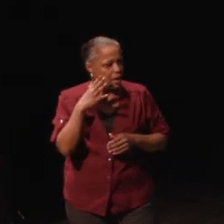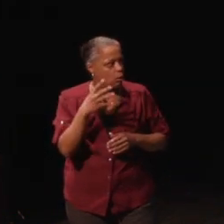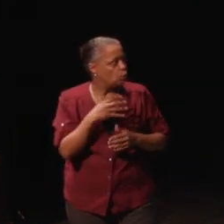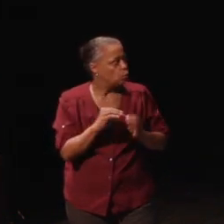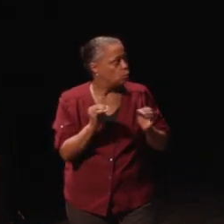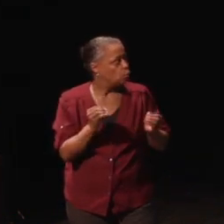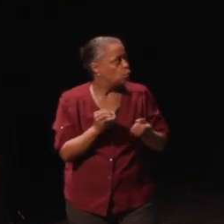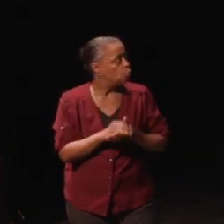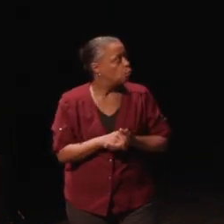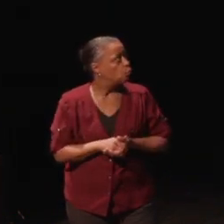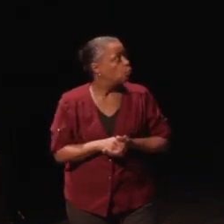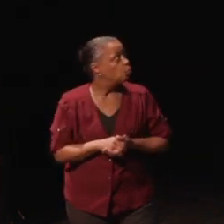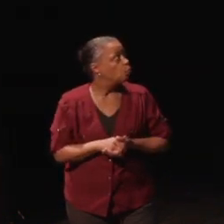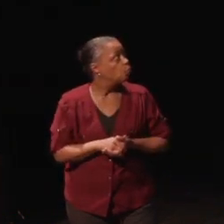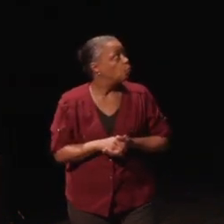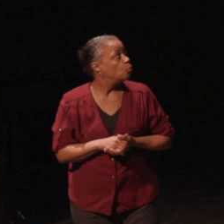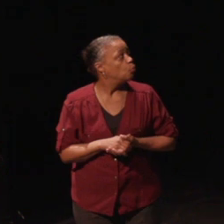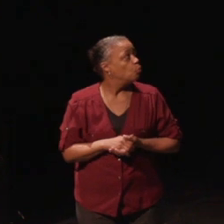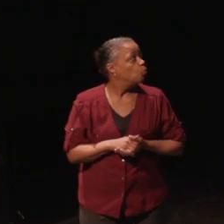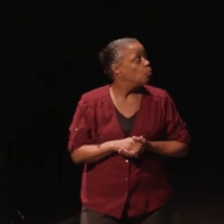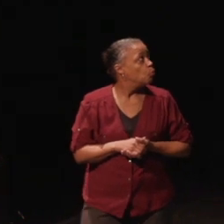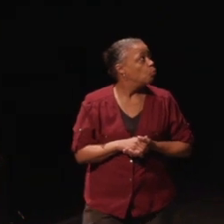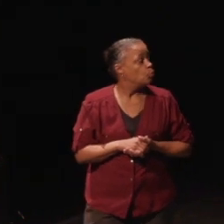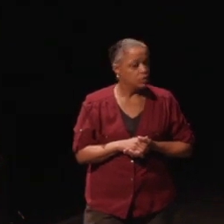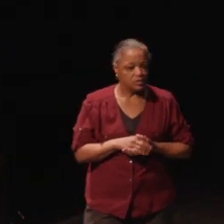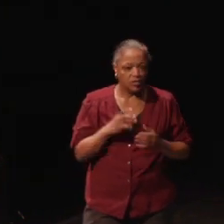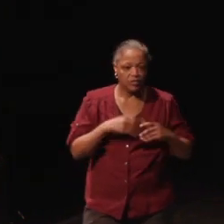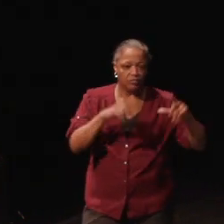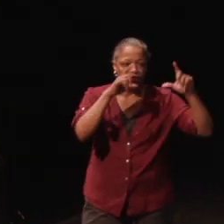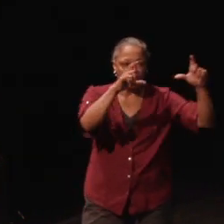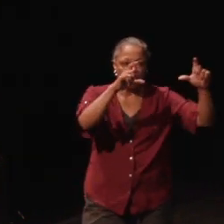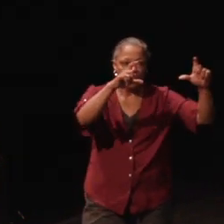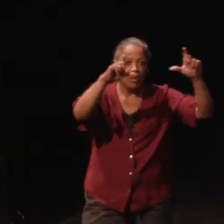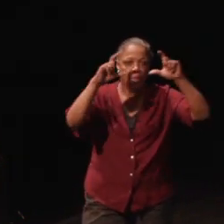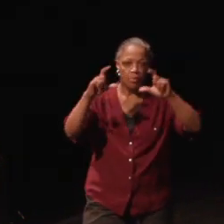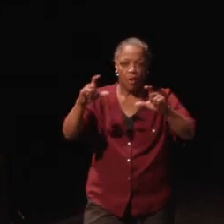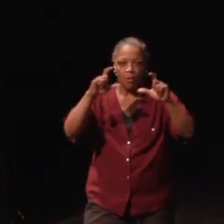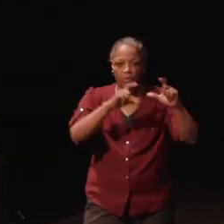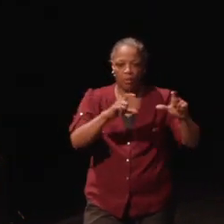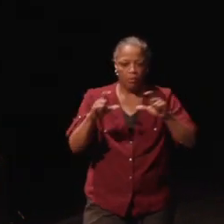We lost sound but essentially it was now five swipes to get to that one,